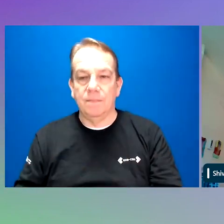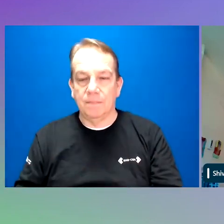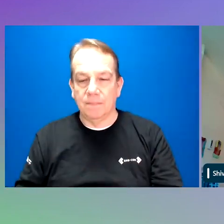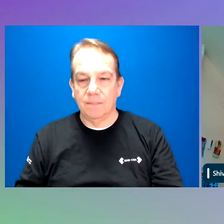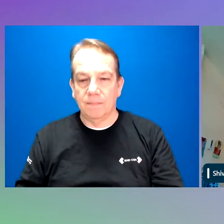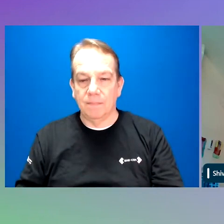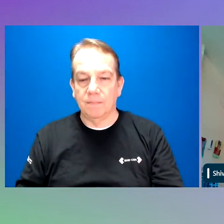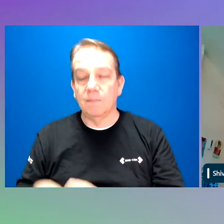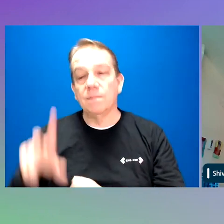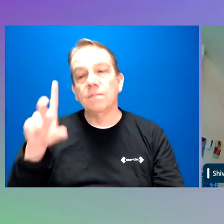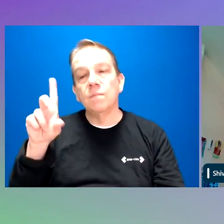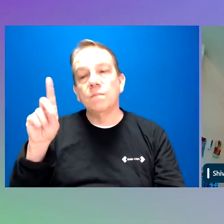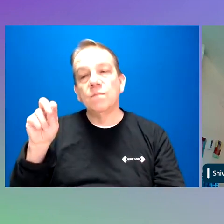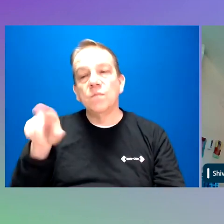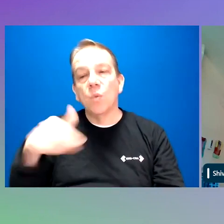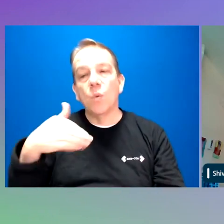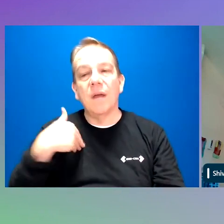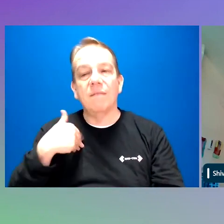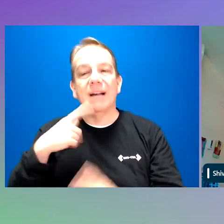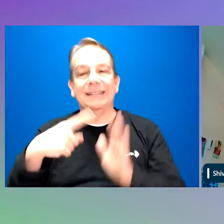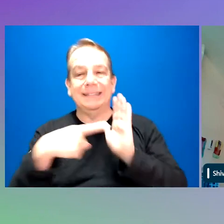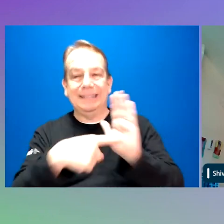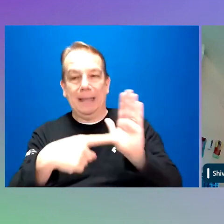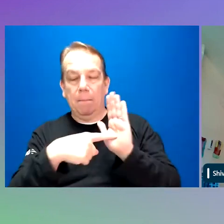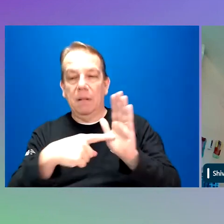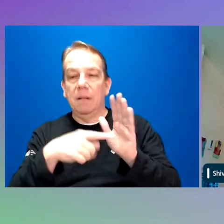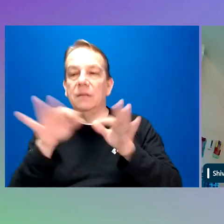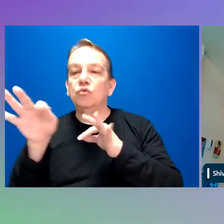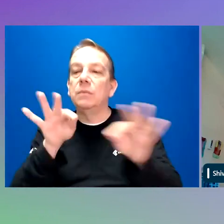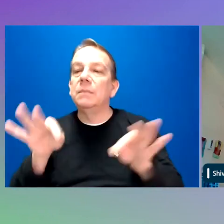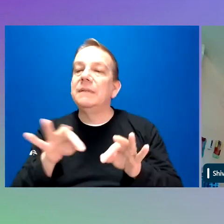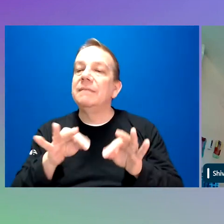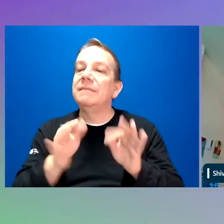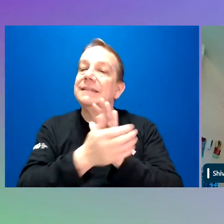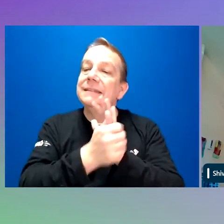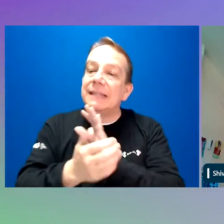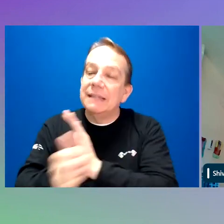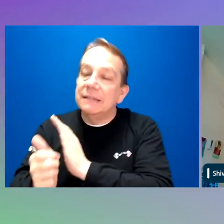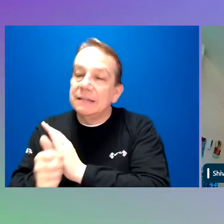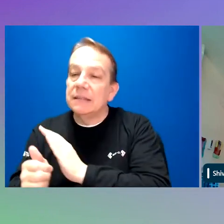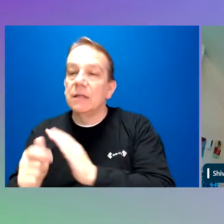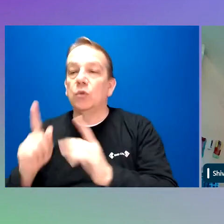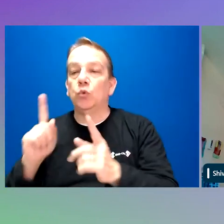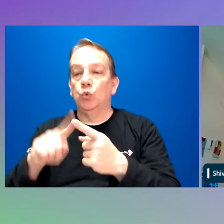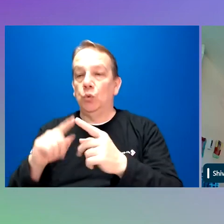have sample descriptions of the skills and how they get communicated to employees, as